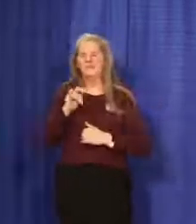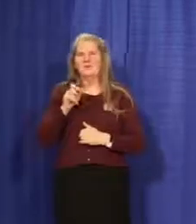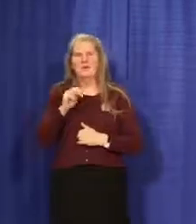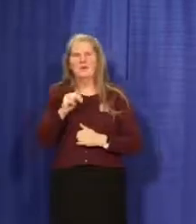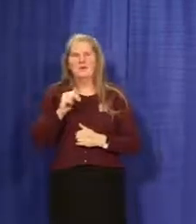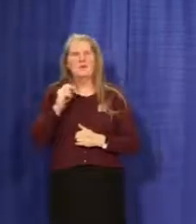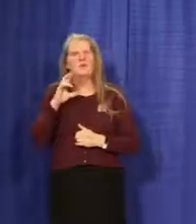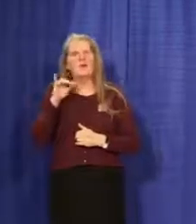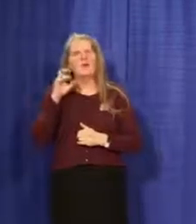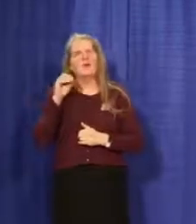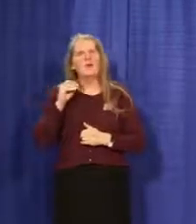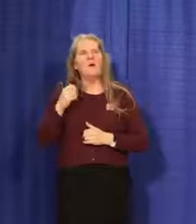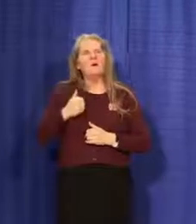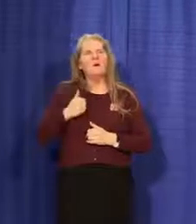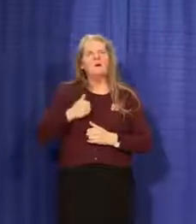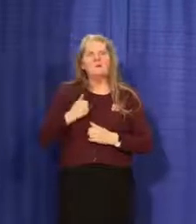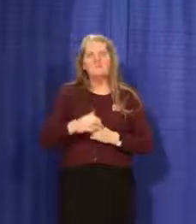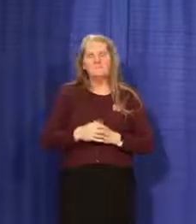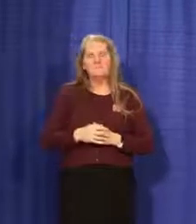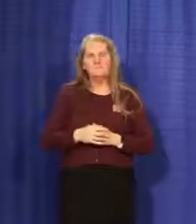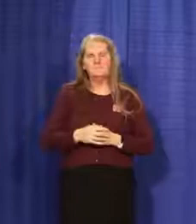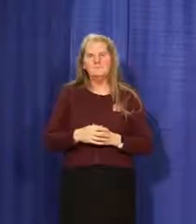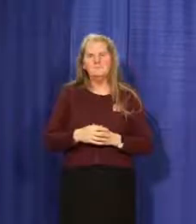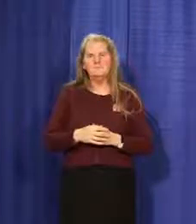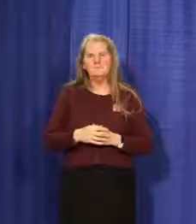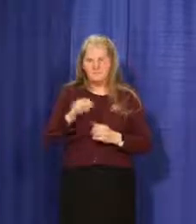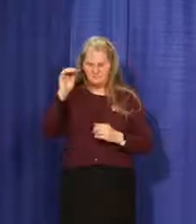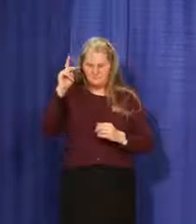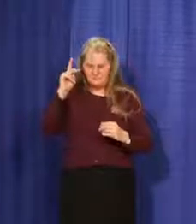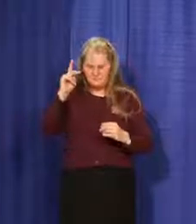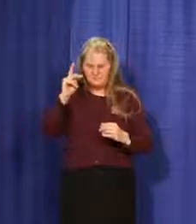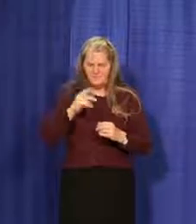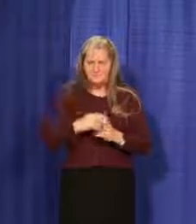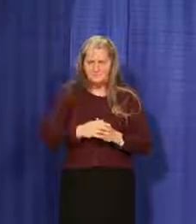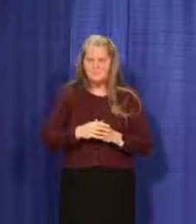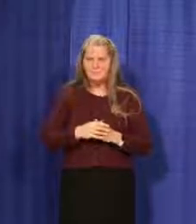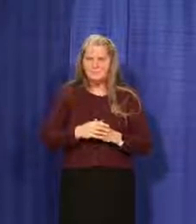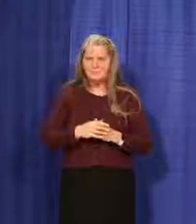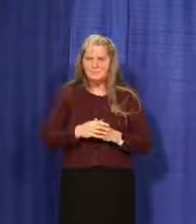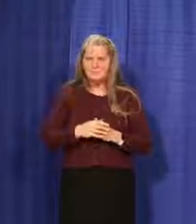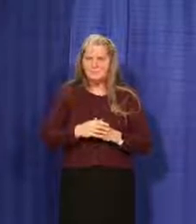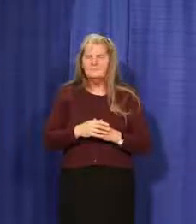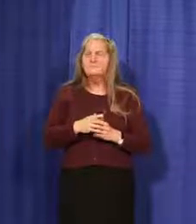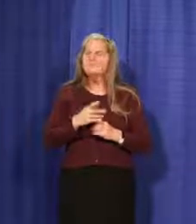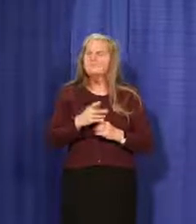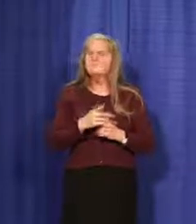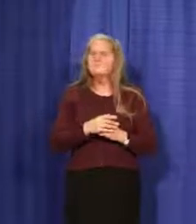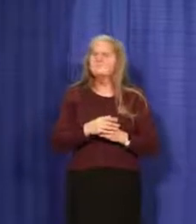Claudiane, Radio-Canada. Reporter: Okay so, I will